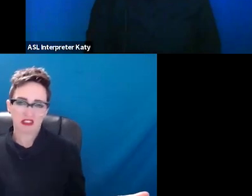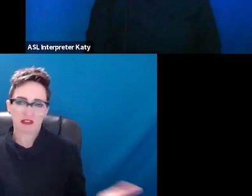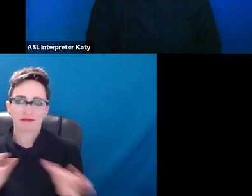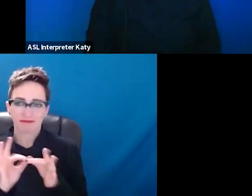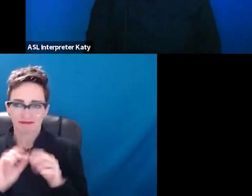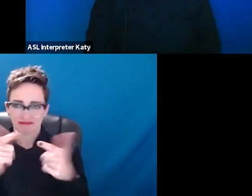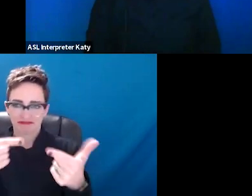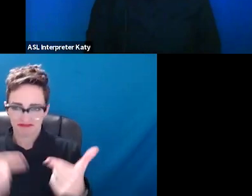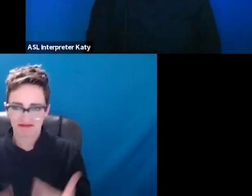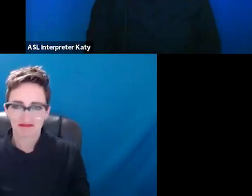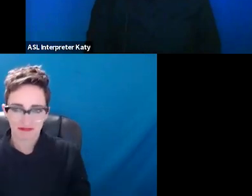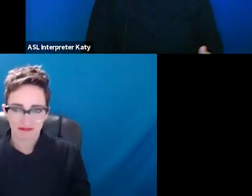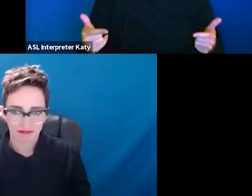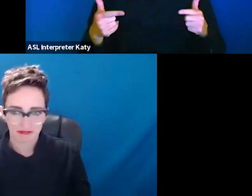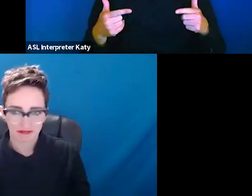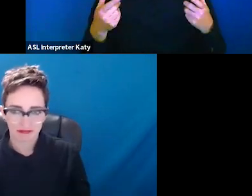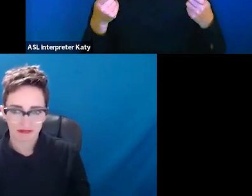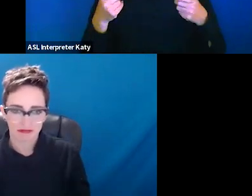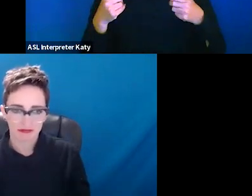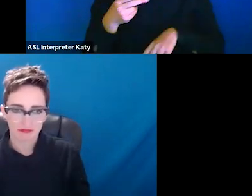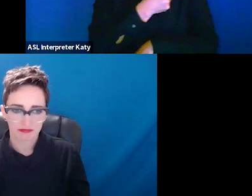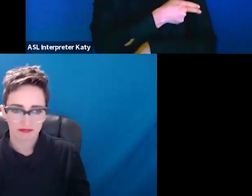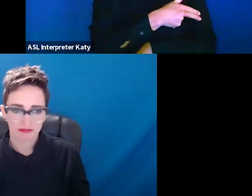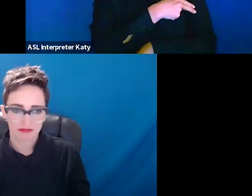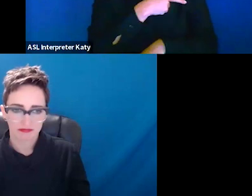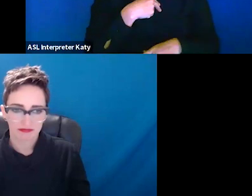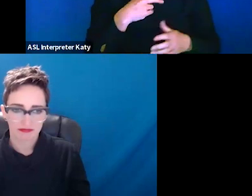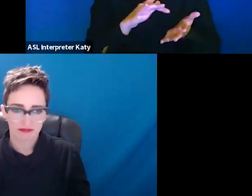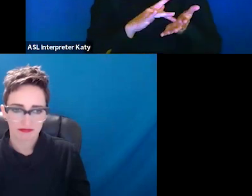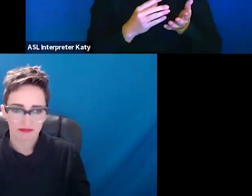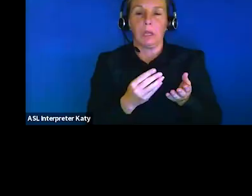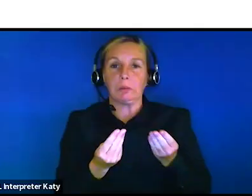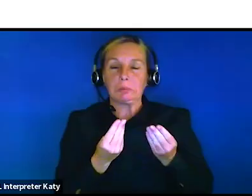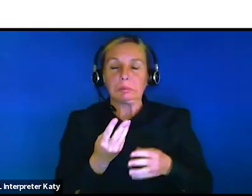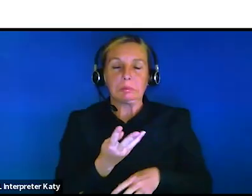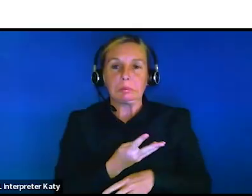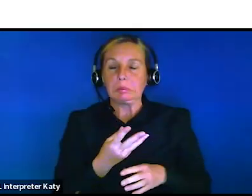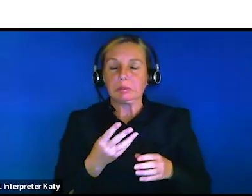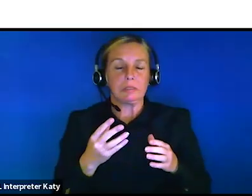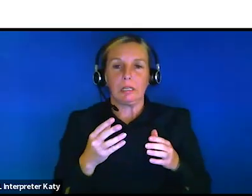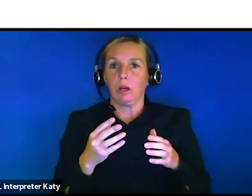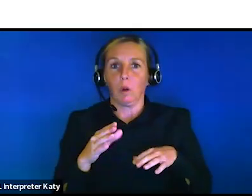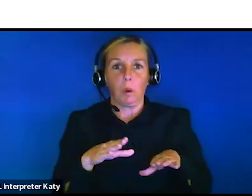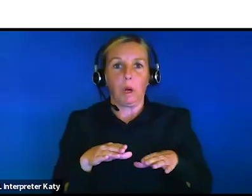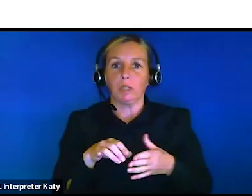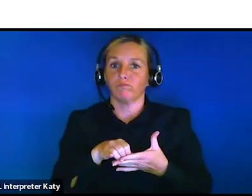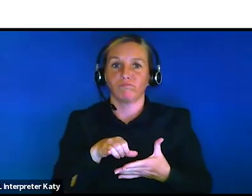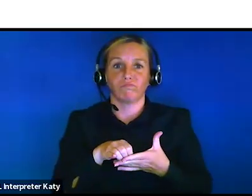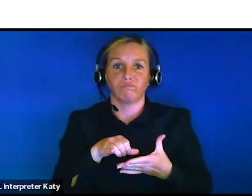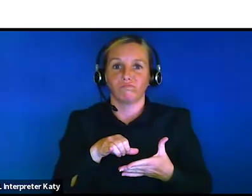I was overmedicated to the point I couldn't walk, and sometimes I woke up during the night